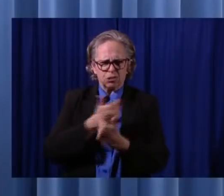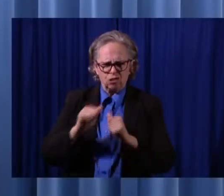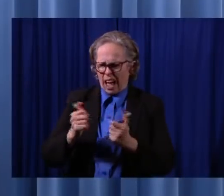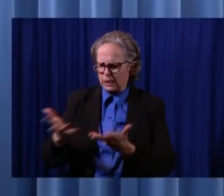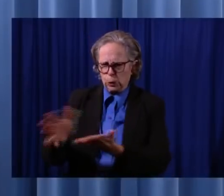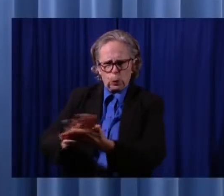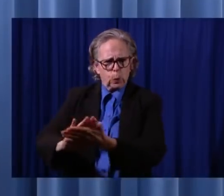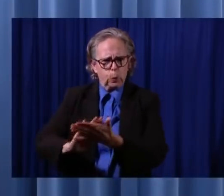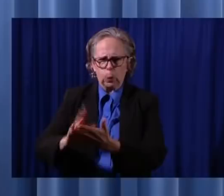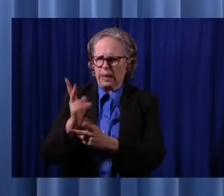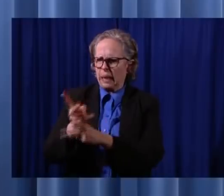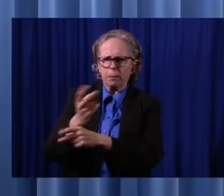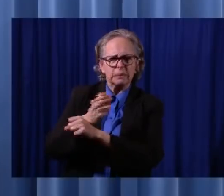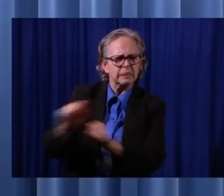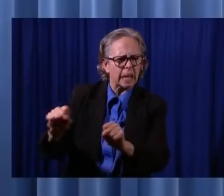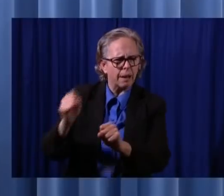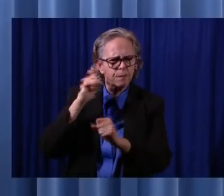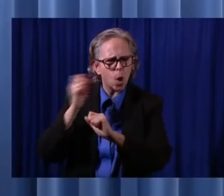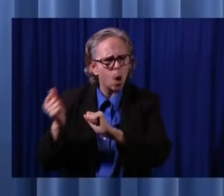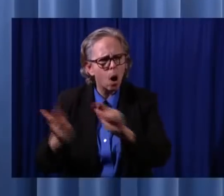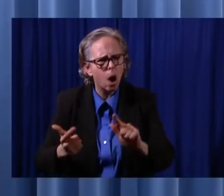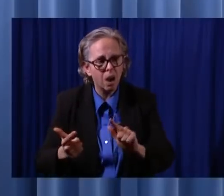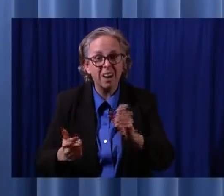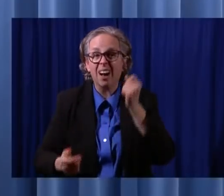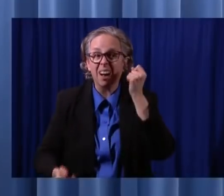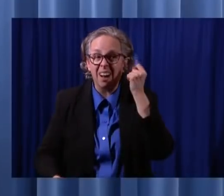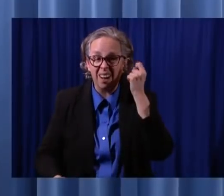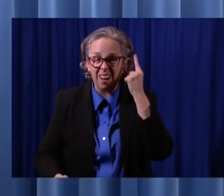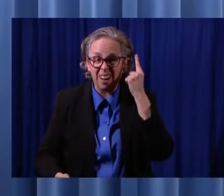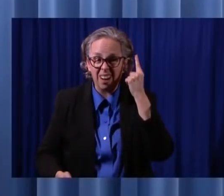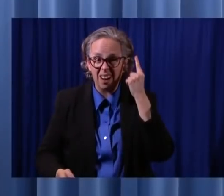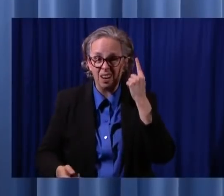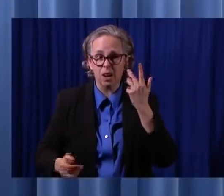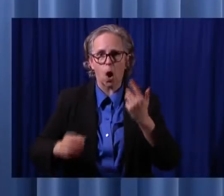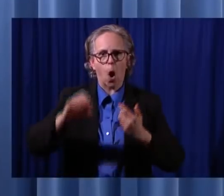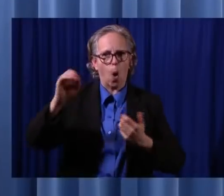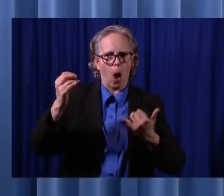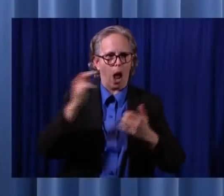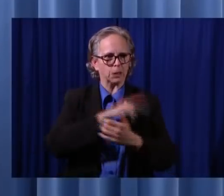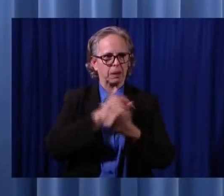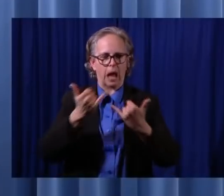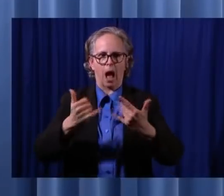RECEIVE IT IF SOMEONE IS HAVING CHEST PAINS WE ALWAYS ENCOURAGED TO THAT PERSON TO GO